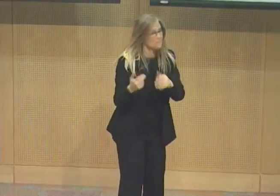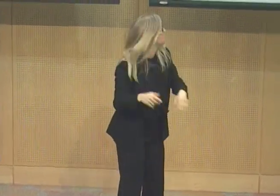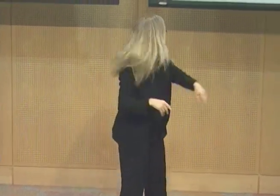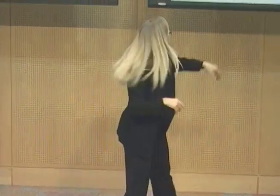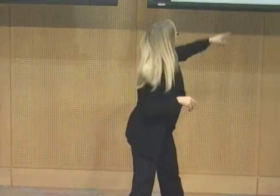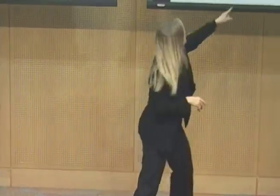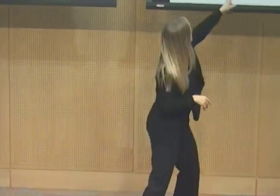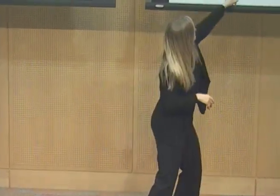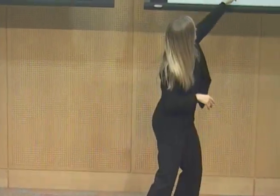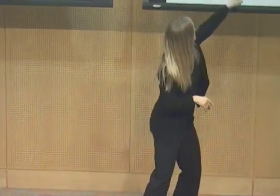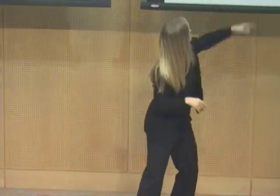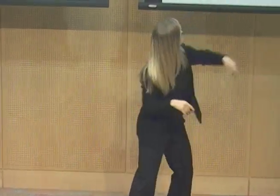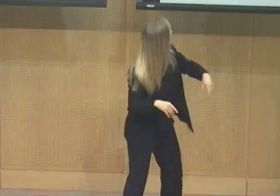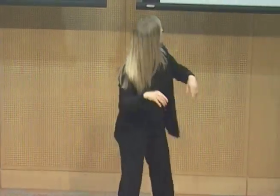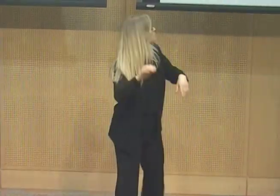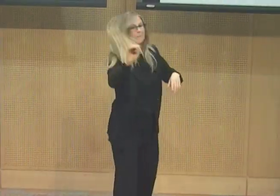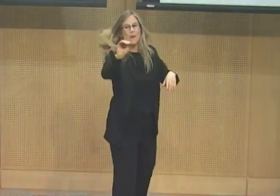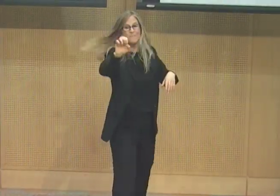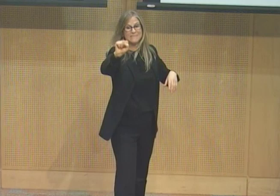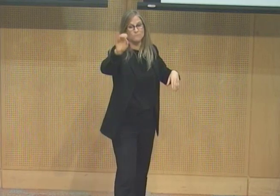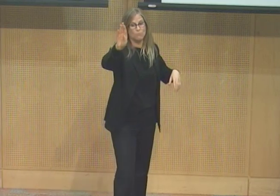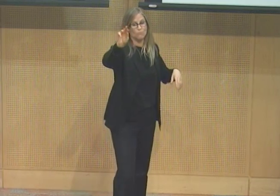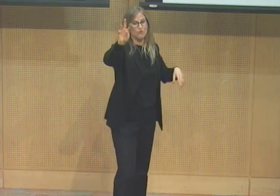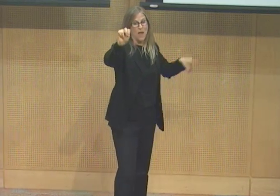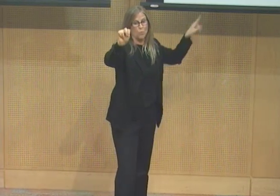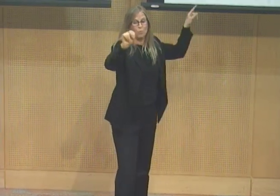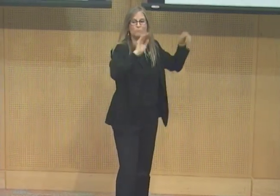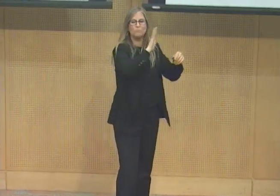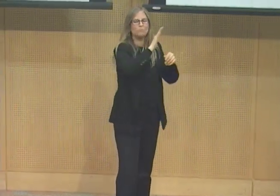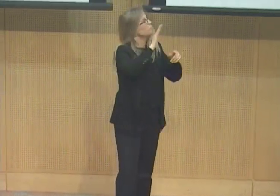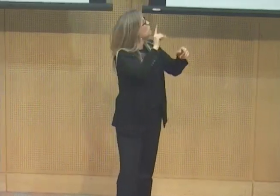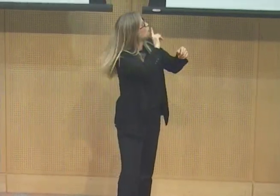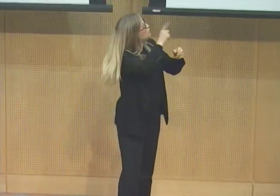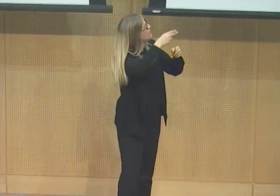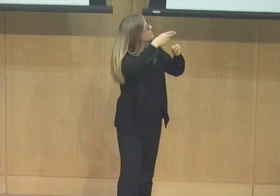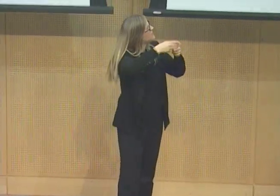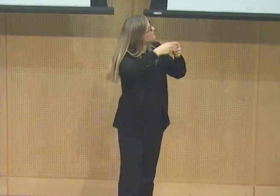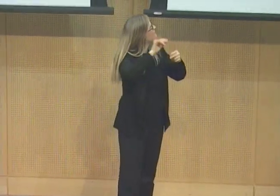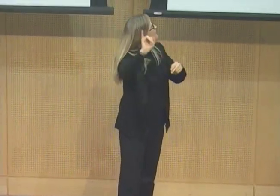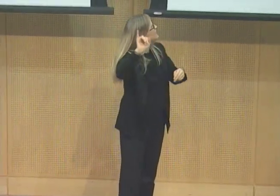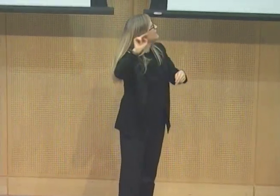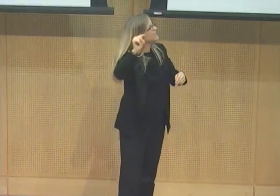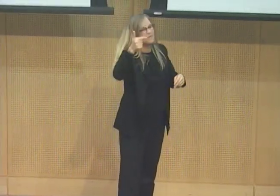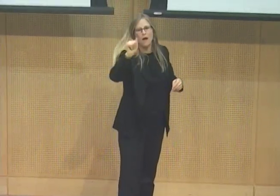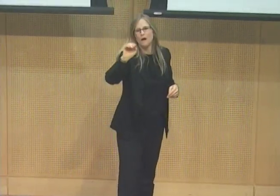Just for an example, related to the quality of life, this says, "Ms. Brown, 29,"